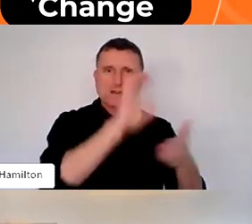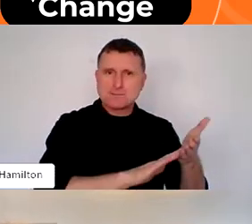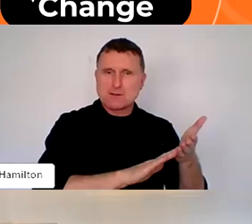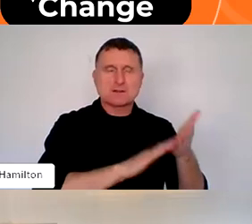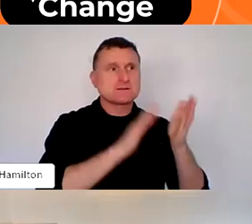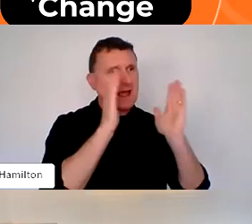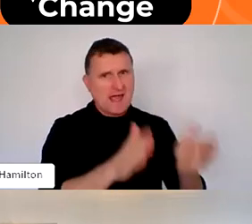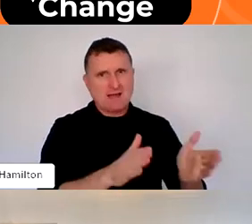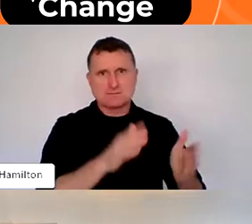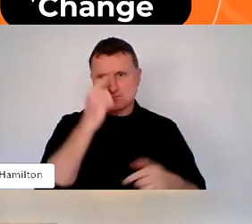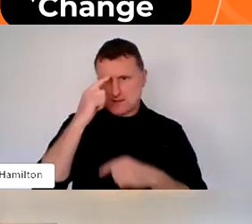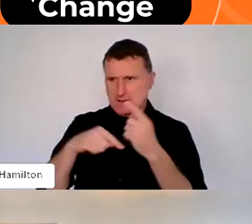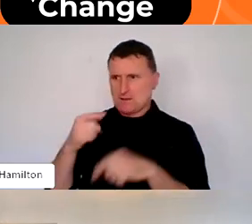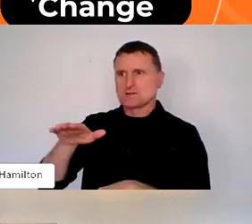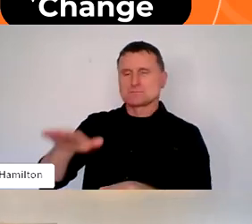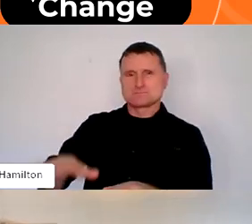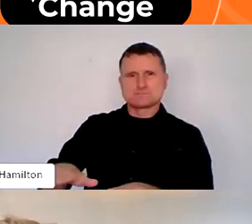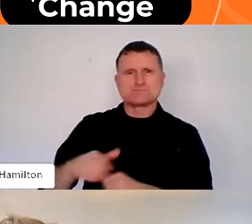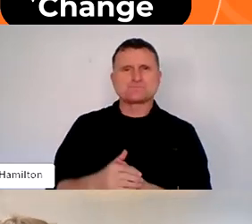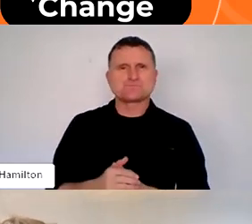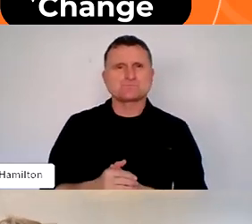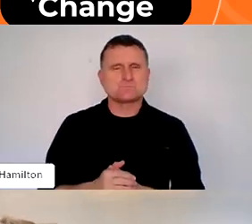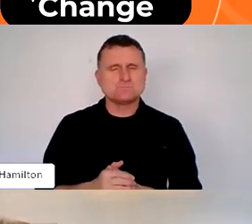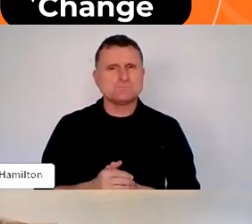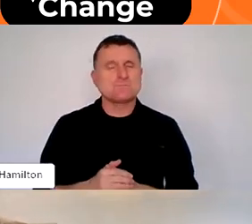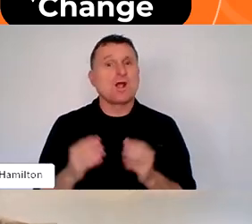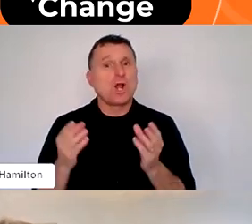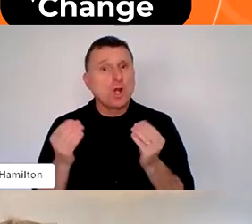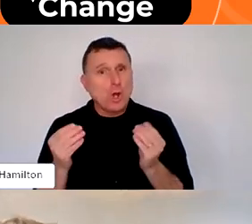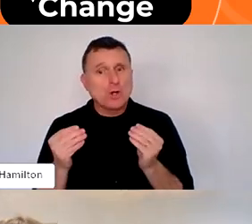point. So what can learning, teaching and the curriculum look like when